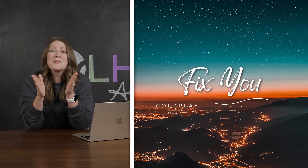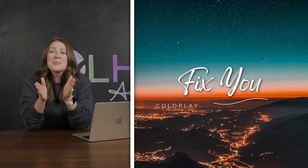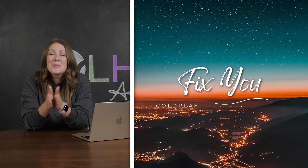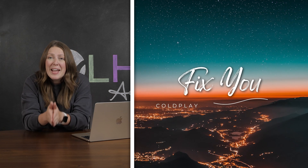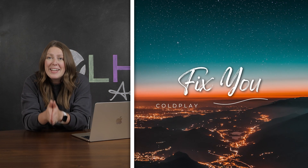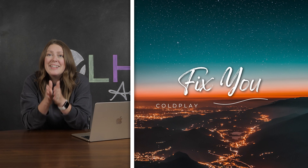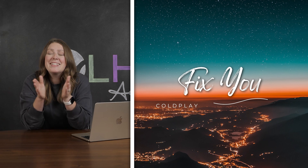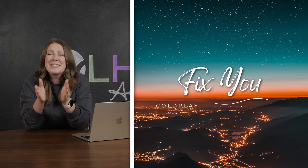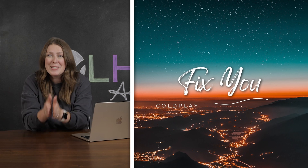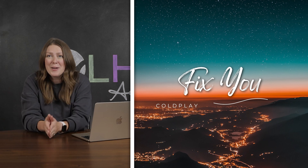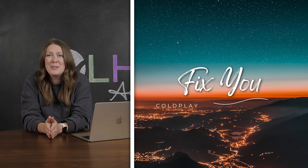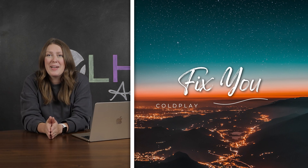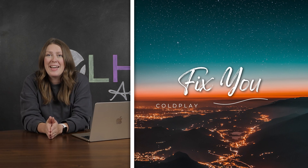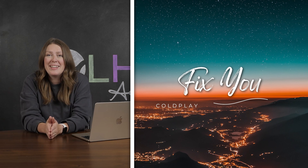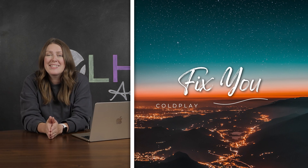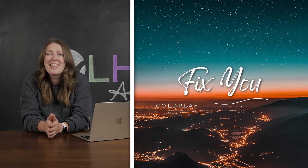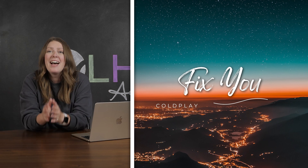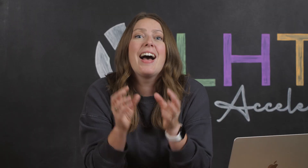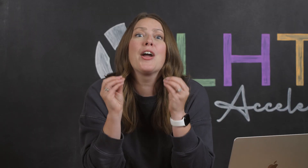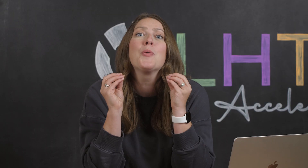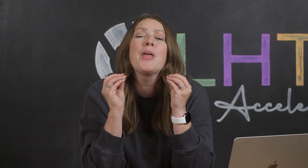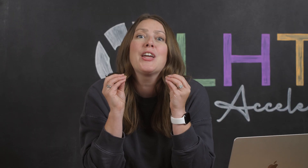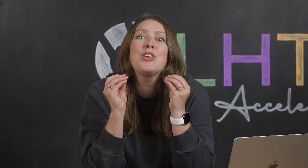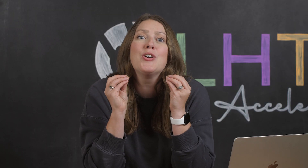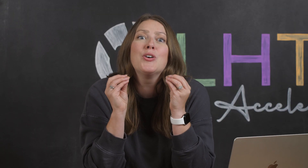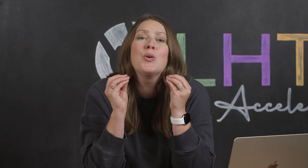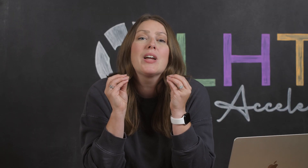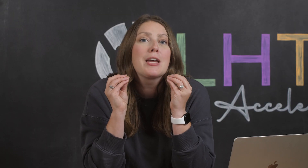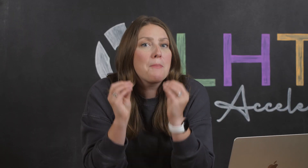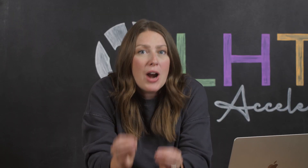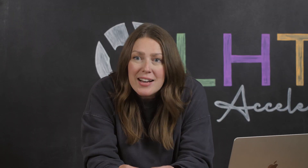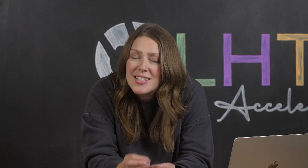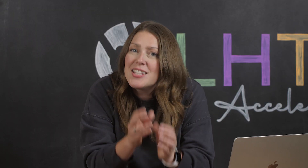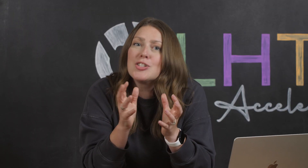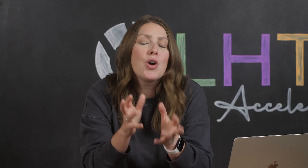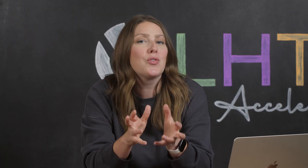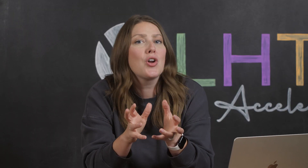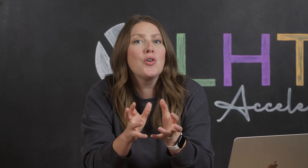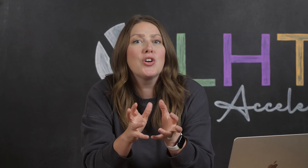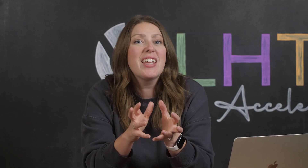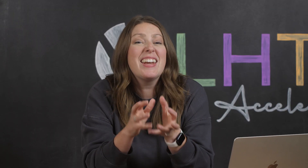Great job, you guys. I hope that you can practice this over and over again,